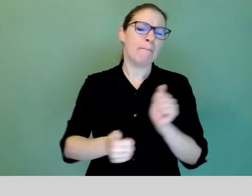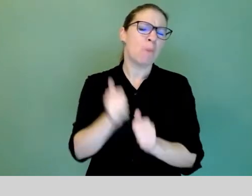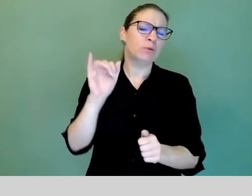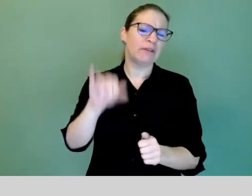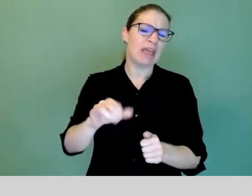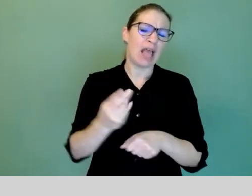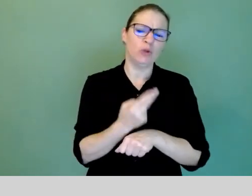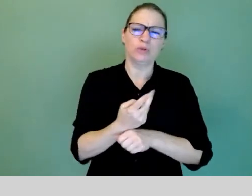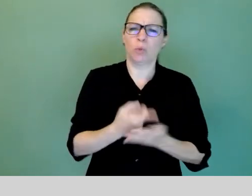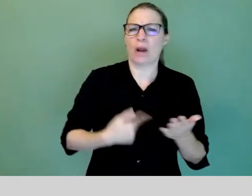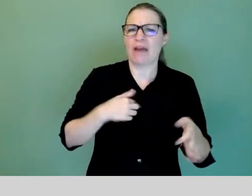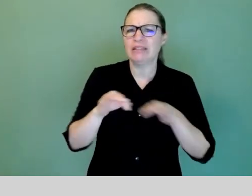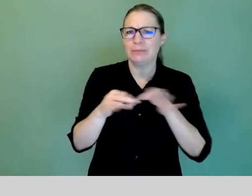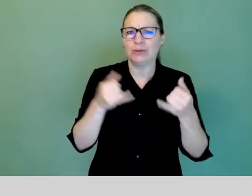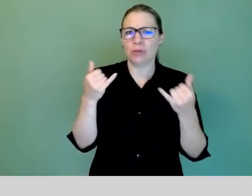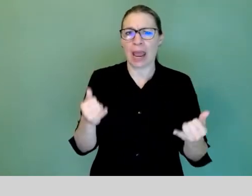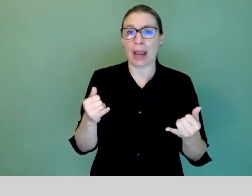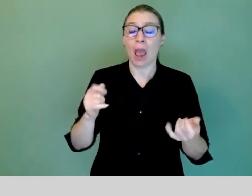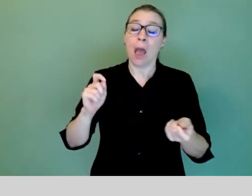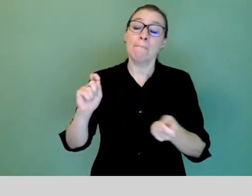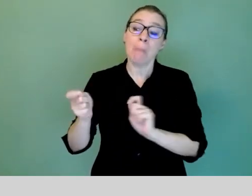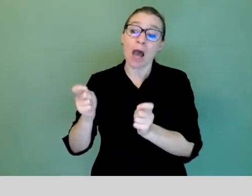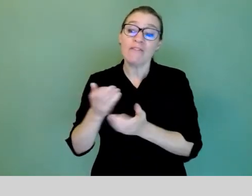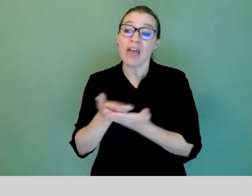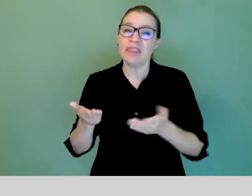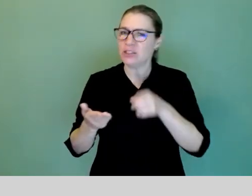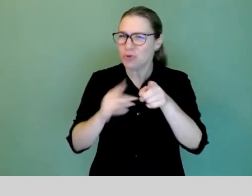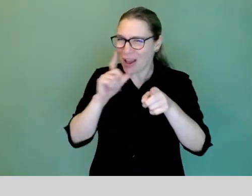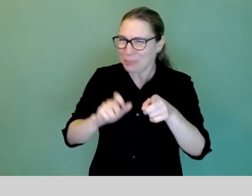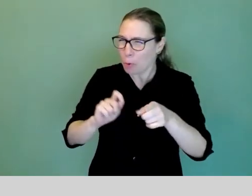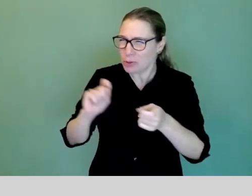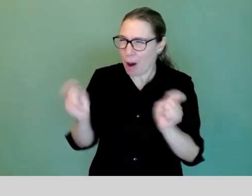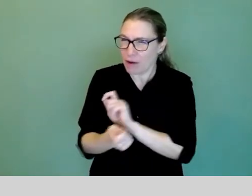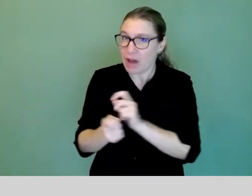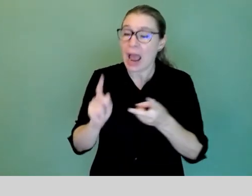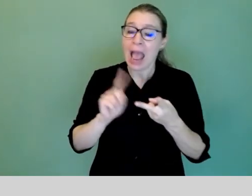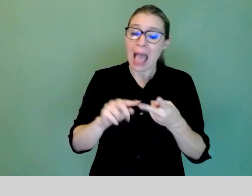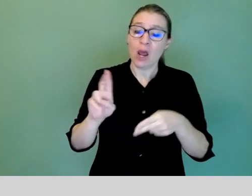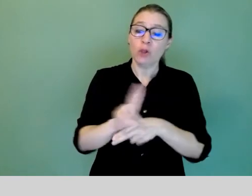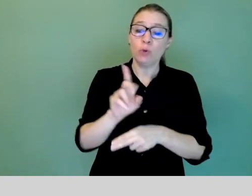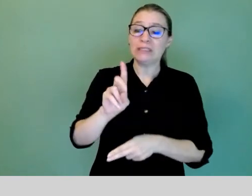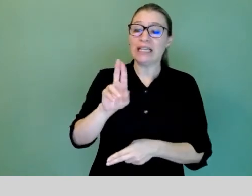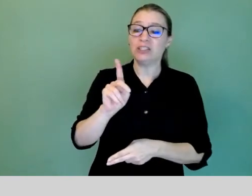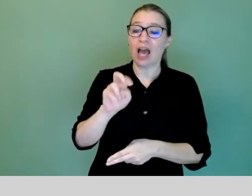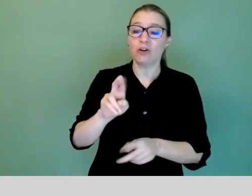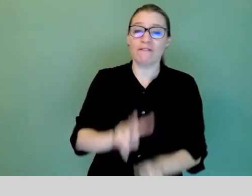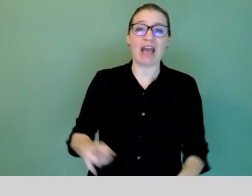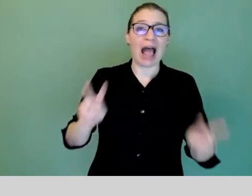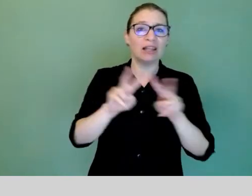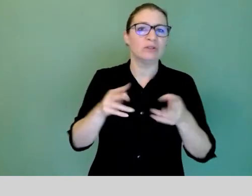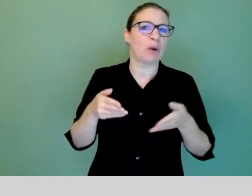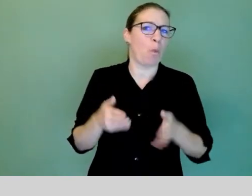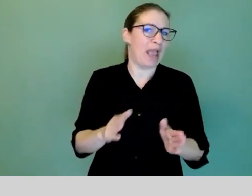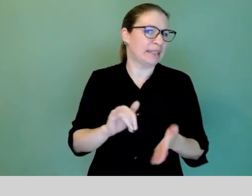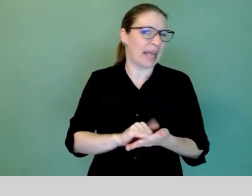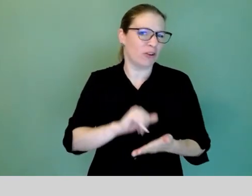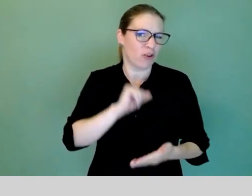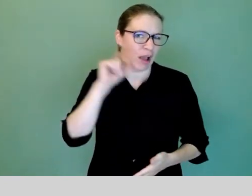modifying things you're not supposed to modify and using dunder values in ways they weren't designed for. You don't have to be a Python expert